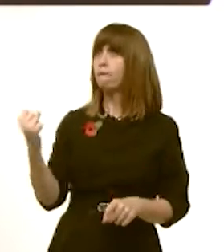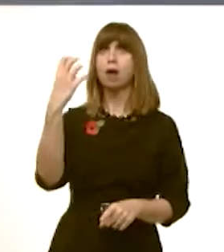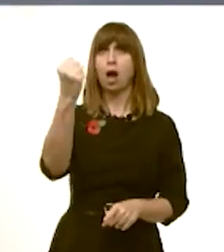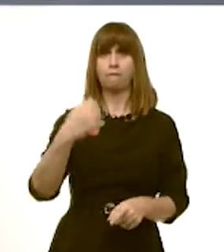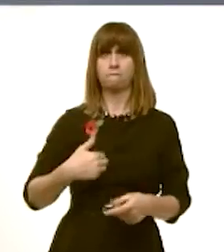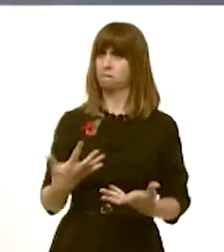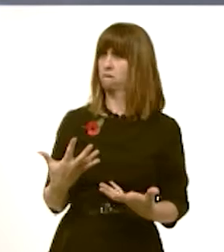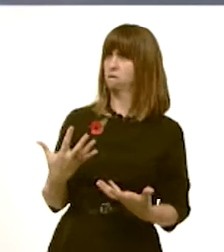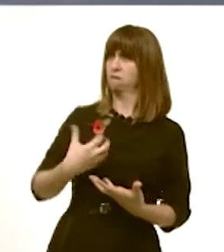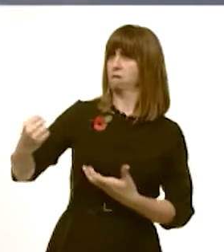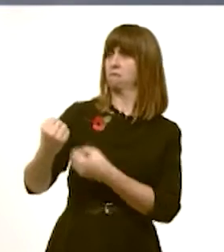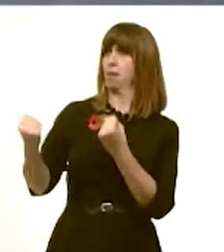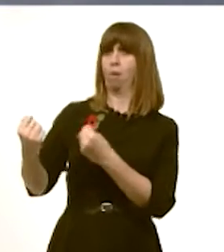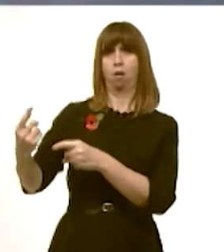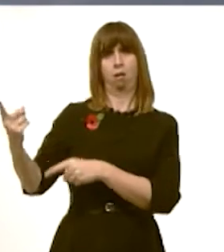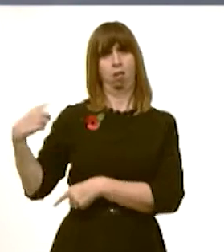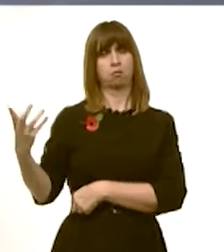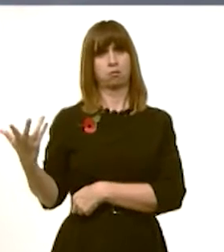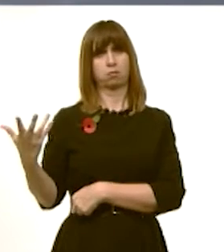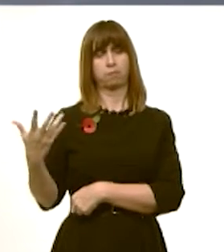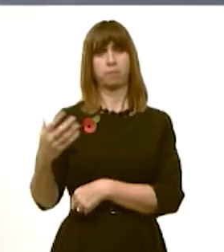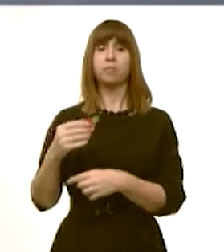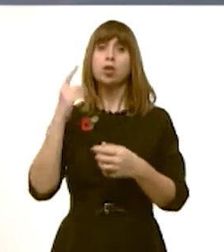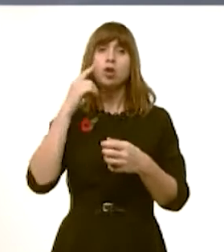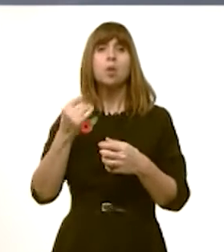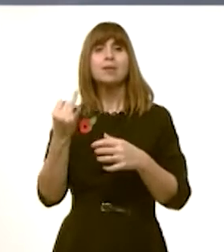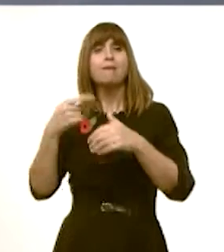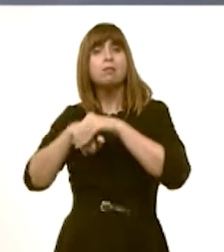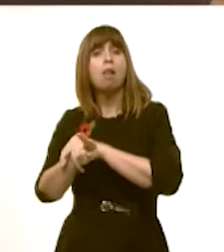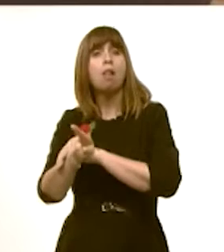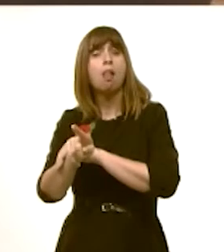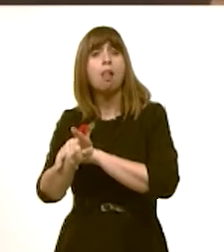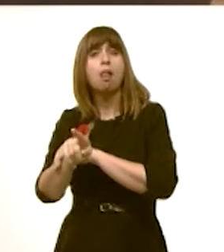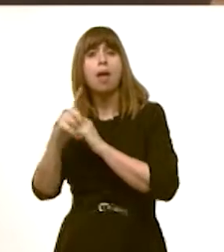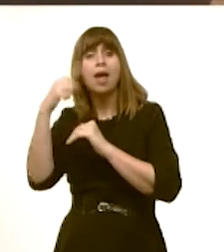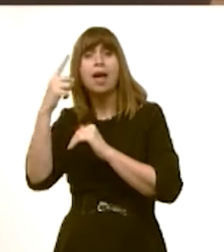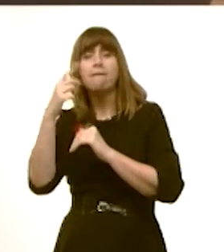Weíve seen problems arising, such as the closing of the Severn tunnel when thereís a major match on in Cardiff.